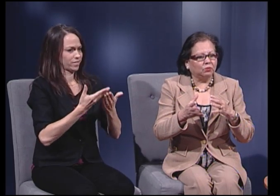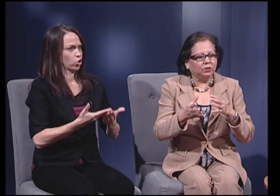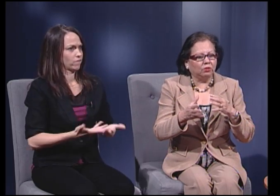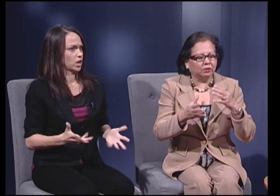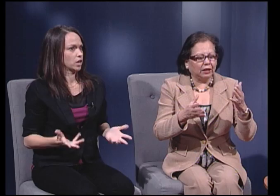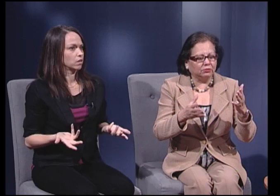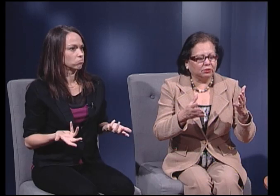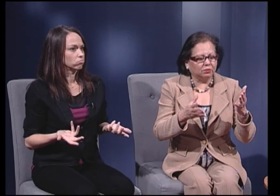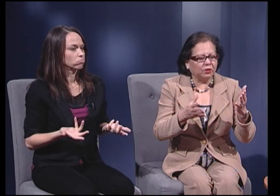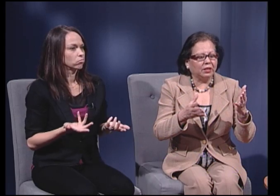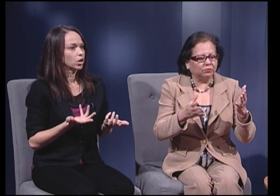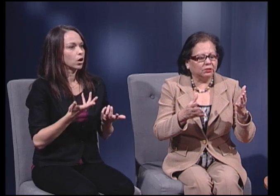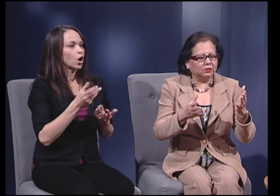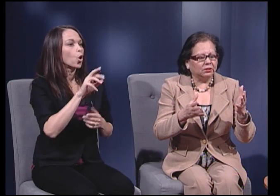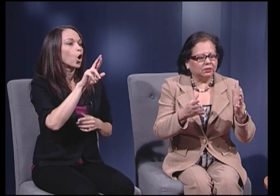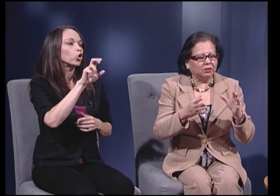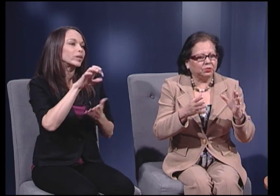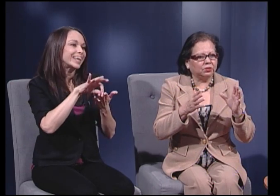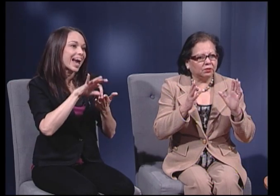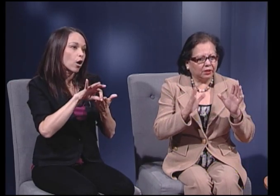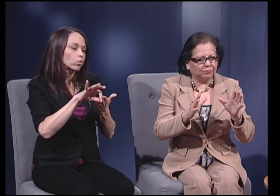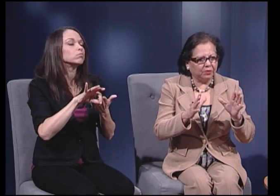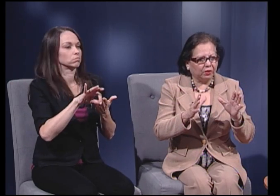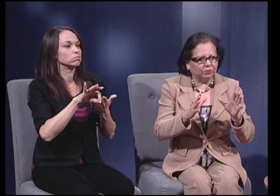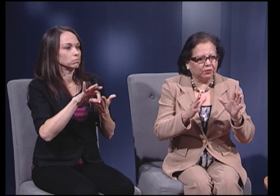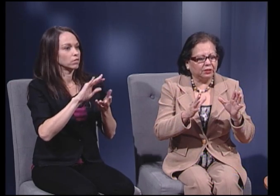Or recount, the numbers have been verified.